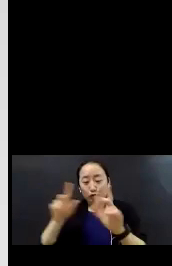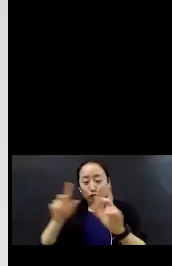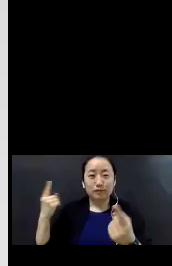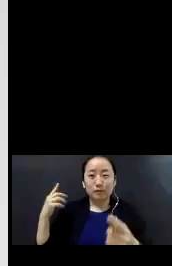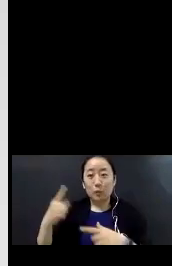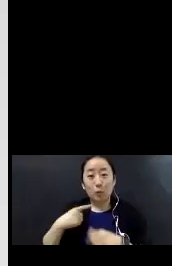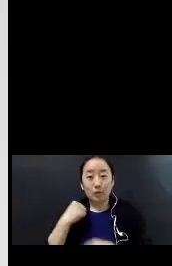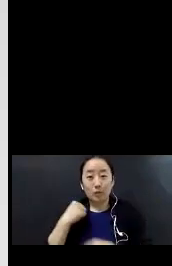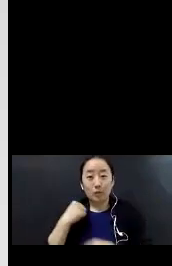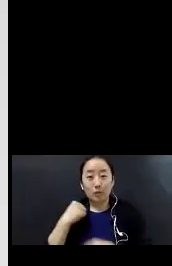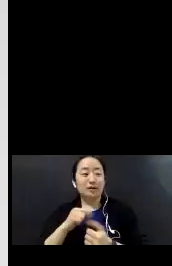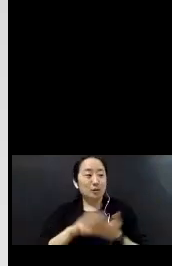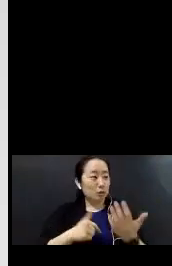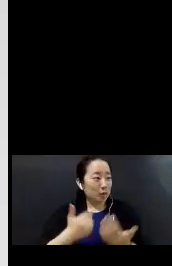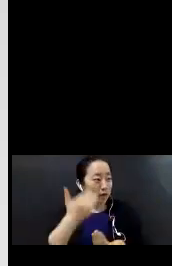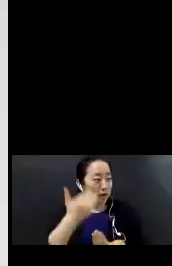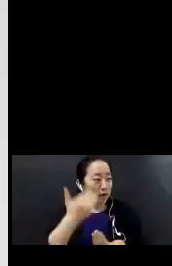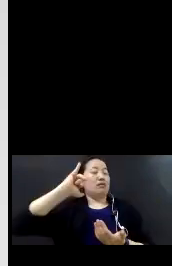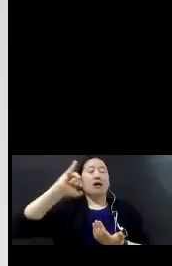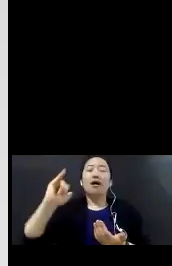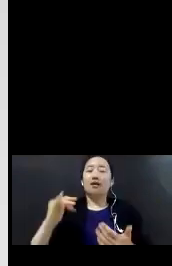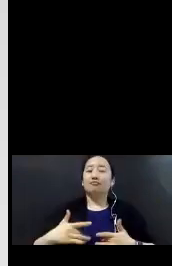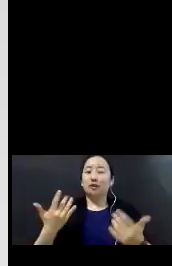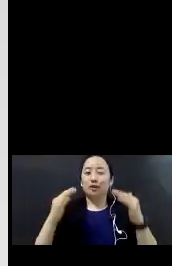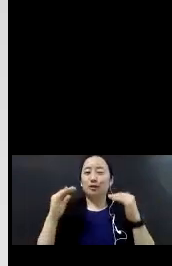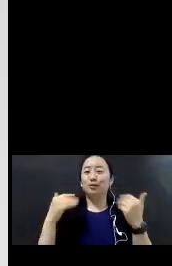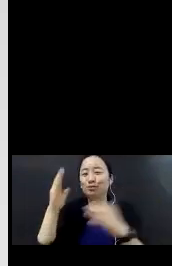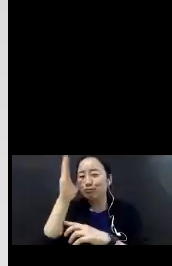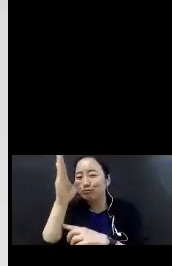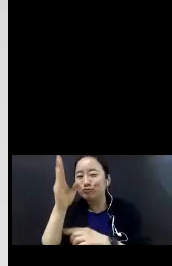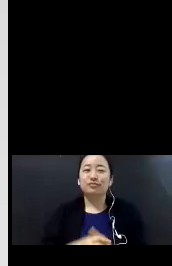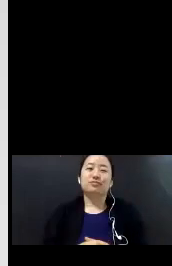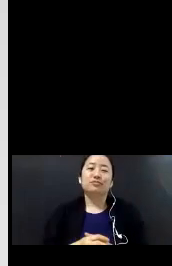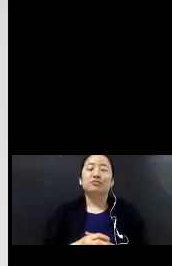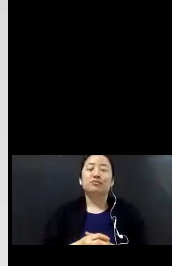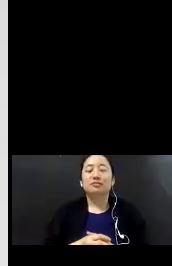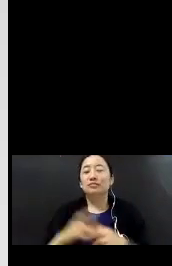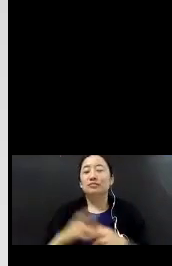OUR TOPIC IS ABOUT HOME ACCESSIBILITY ASSESSMENTS, PRIMARILY THOSE WE OFFER VIRTUALLY.